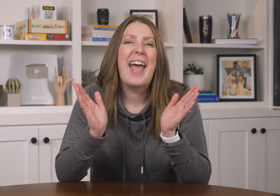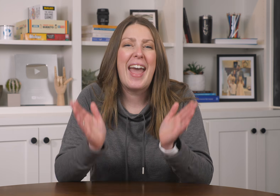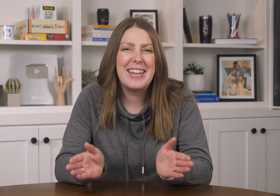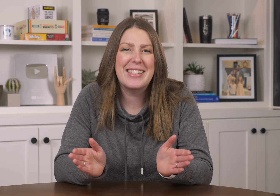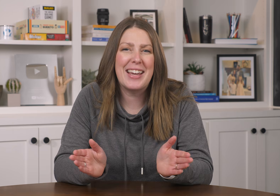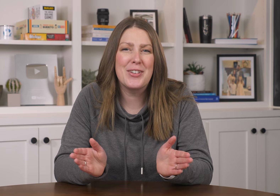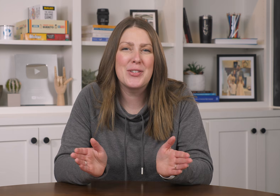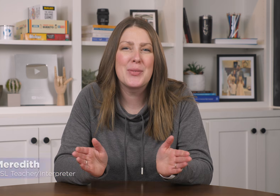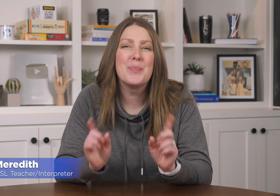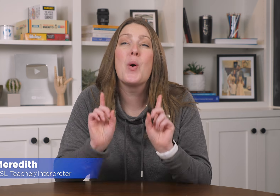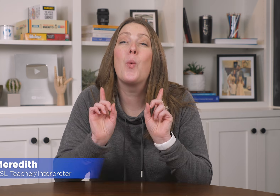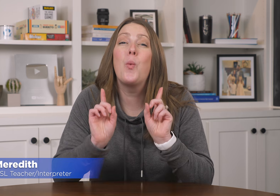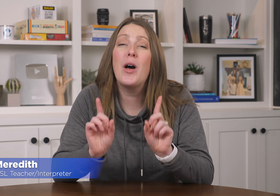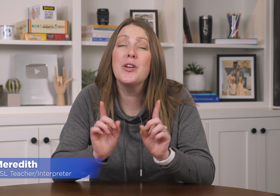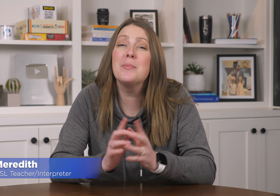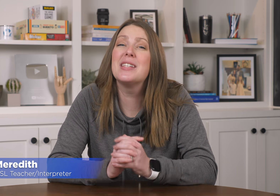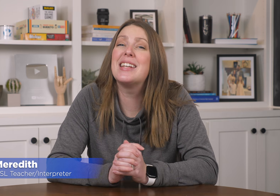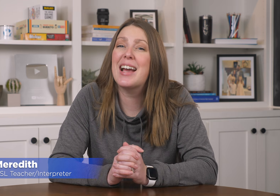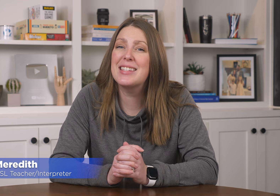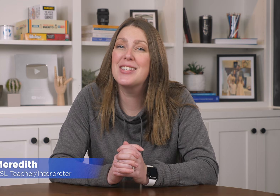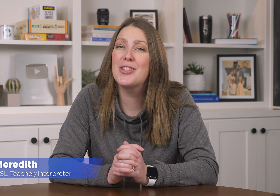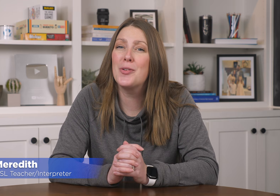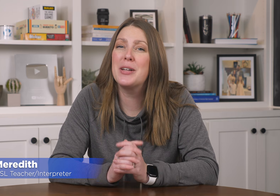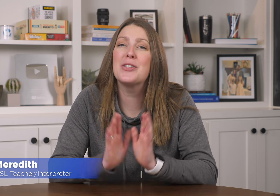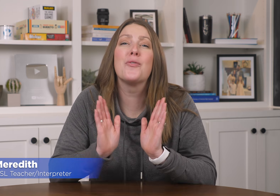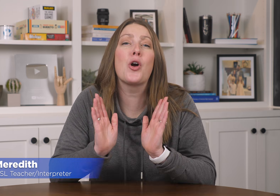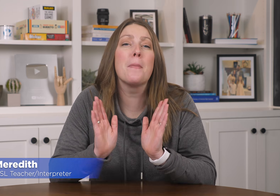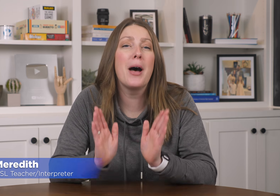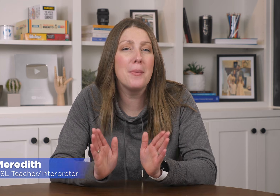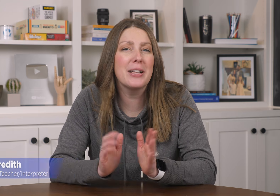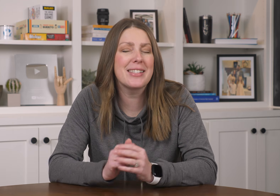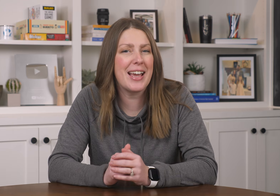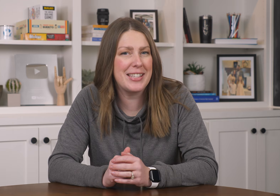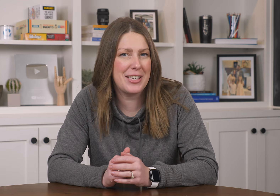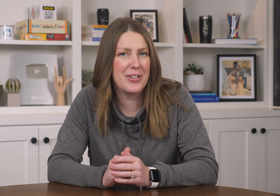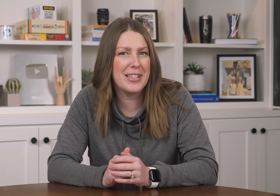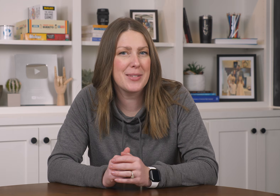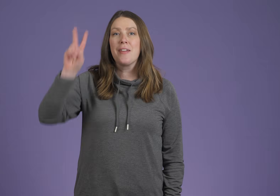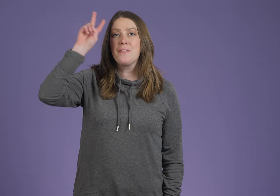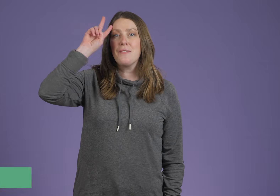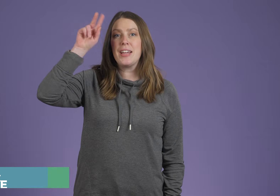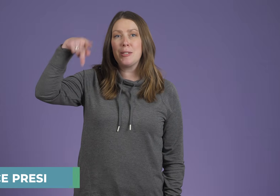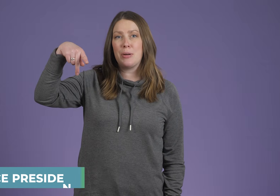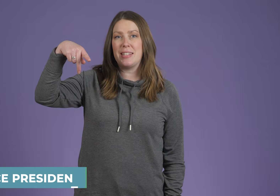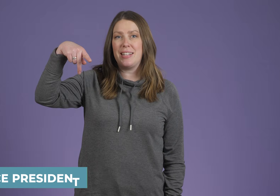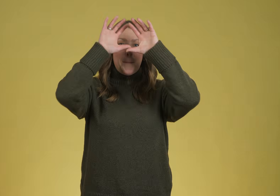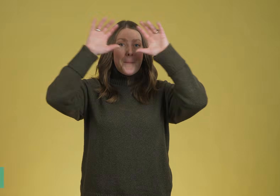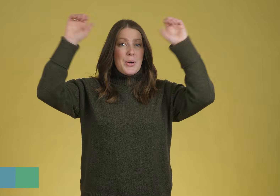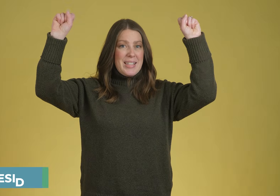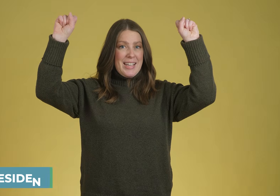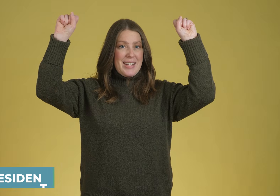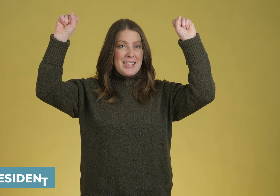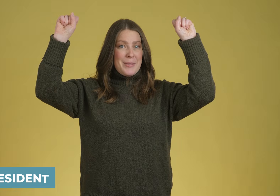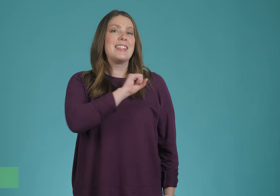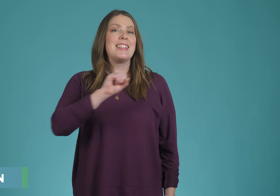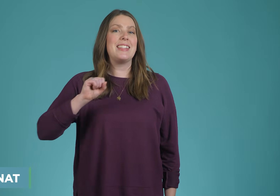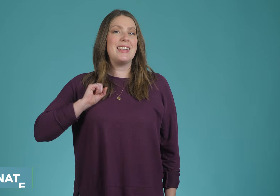Hey, signers, welcome to the next installment for our Public Signs series. In this video, I am going to teach you